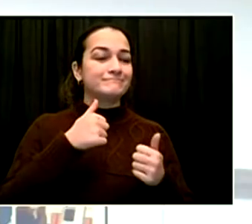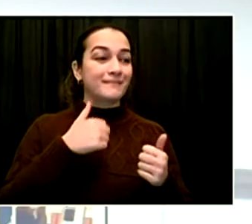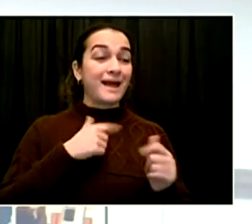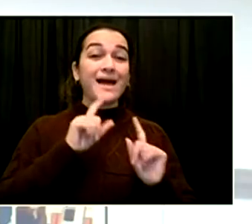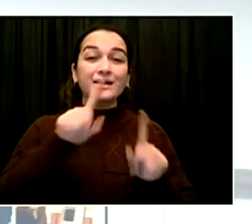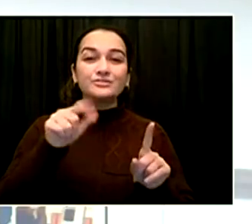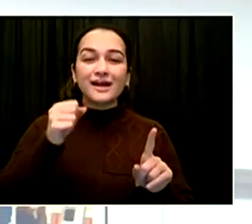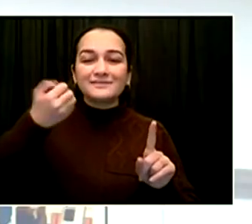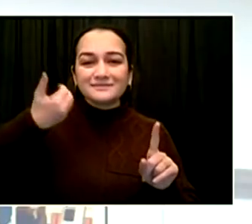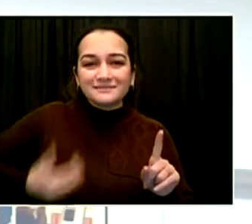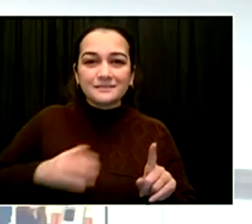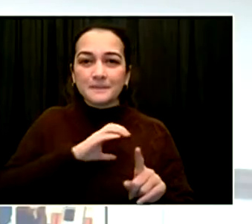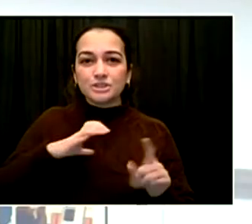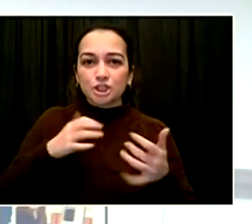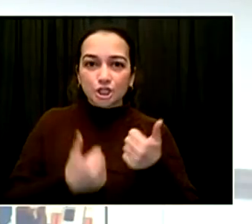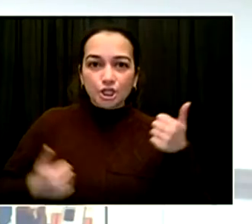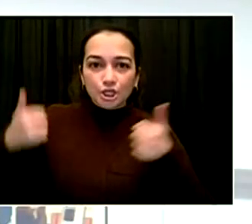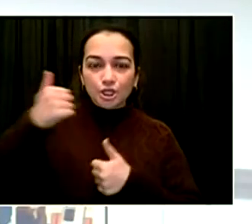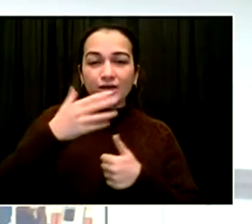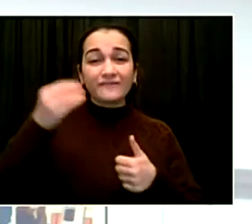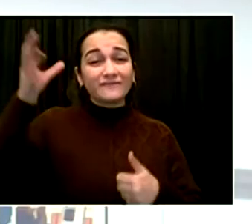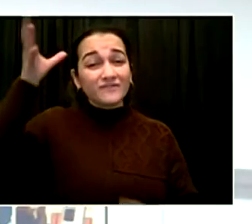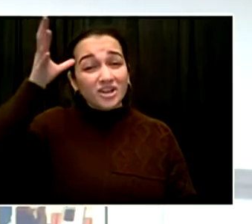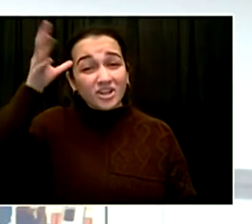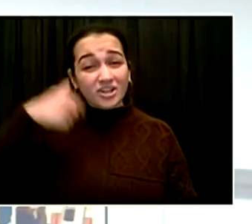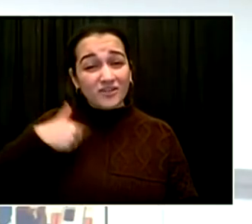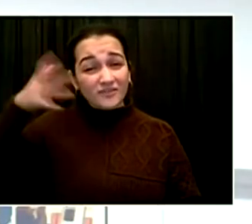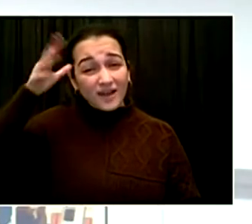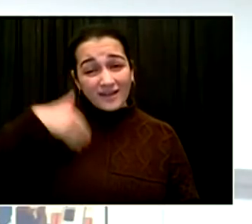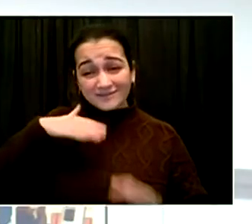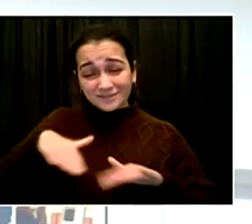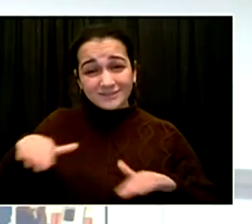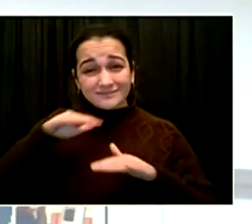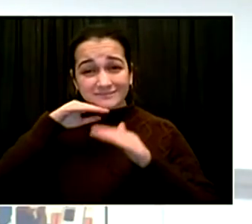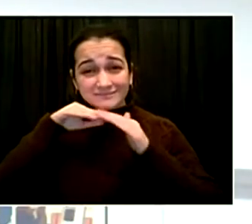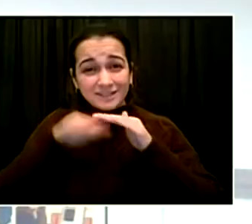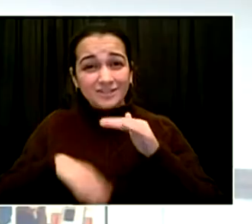OF A CHILD WHO'S UNDER 5. THE